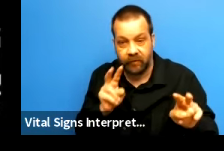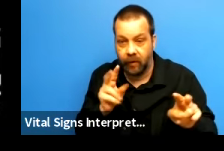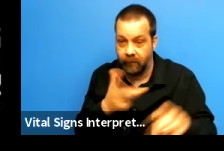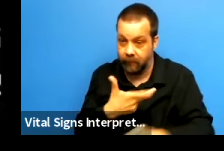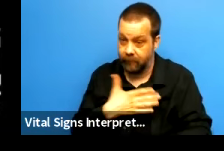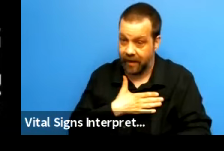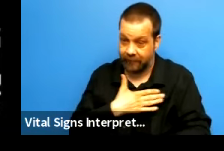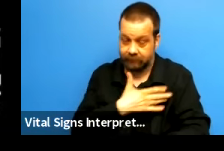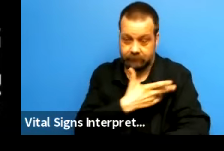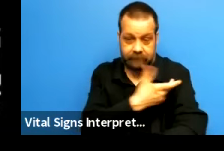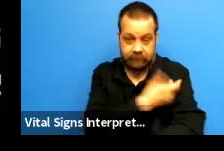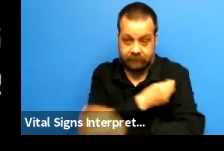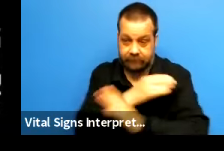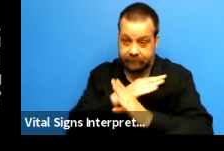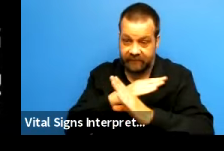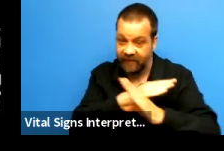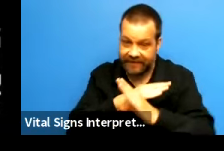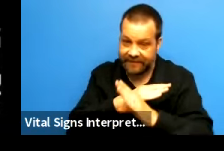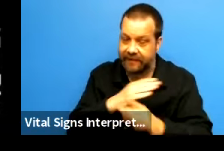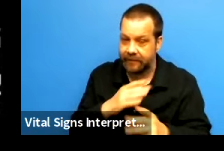Raising awareness about the benefits and encouraging